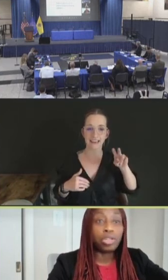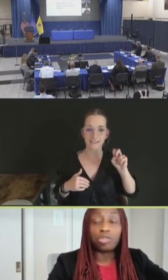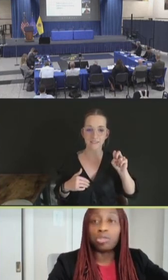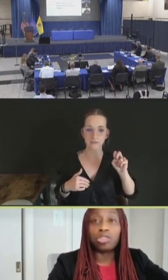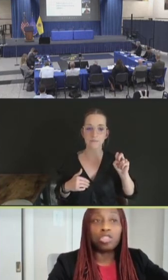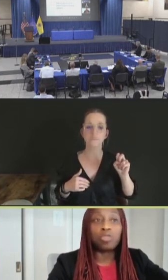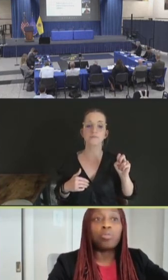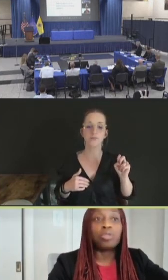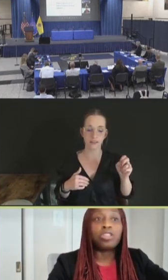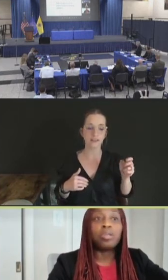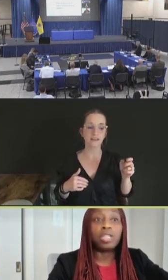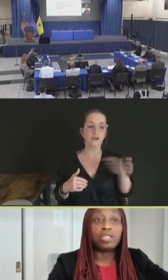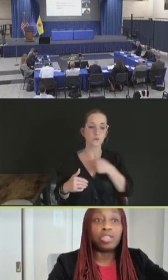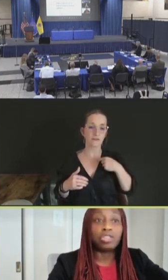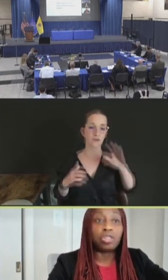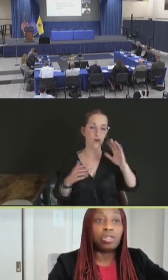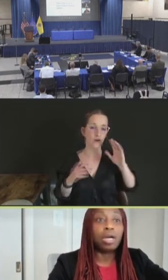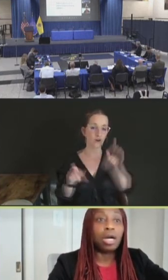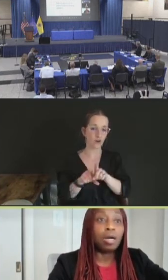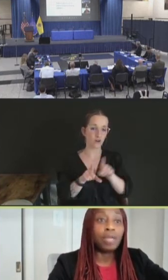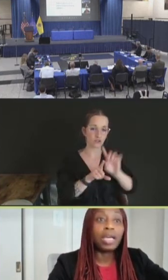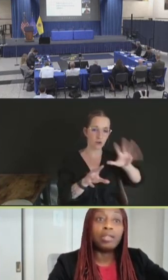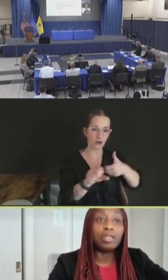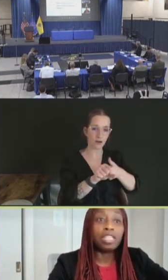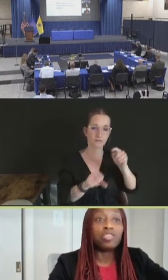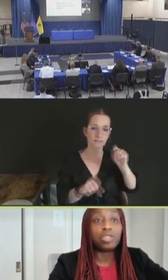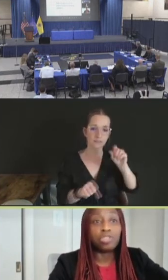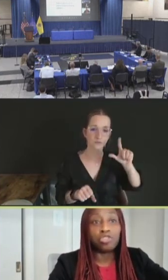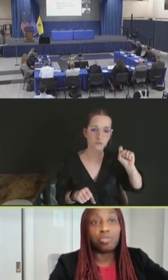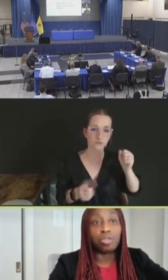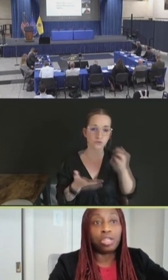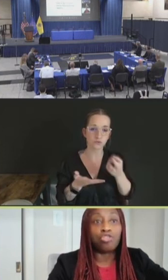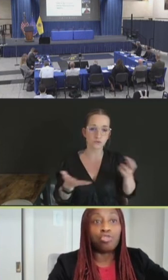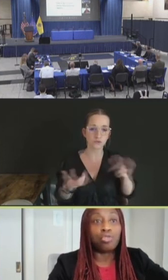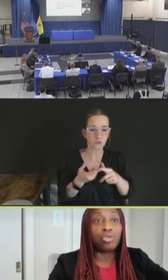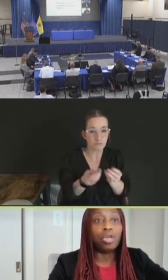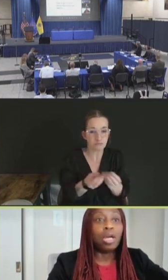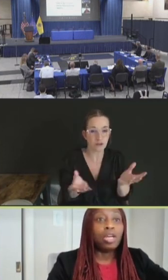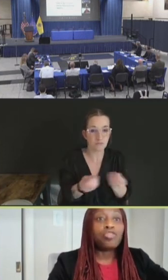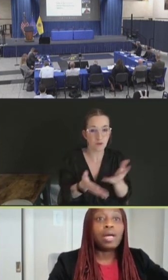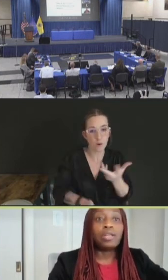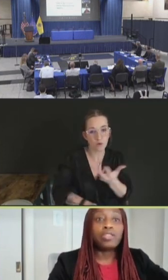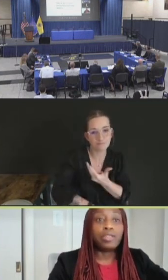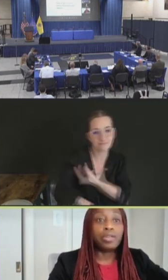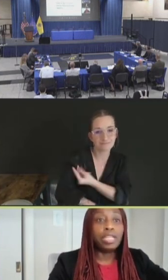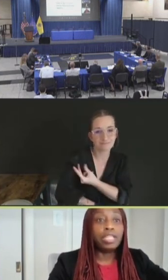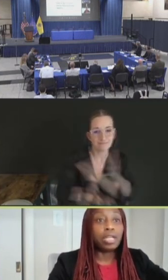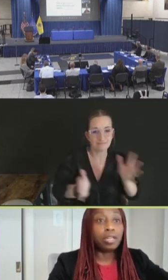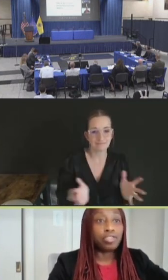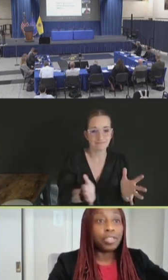and resources promoting immunization, and these were distributed throughout the Indian country.